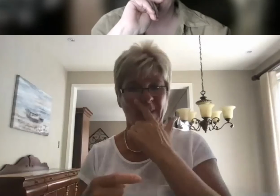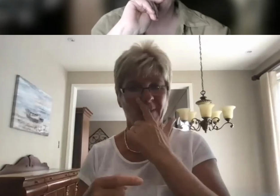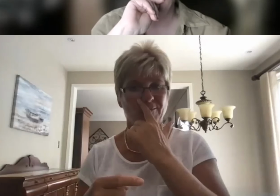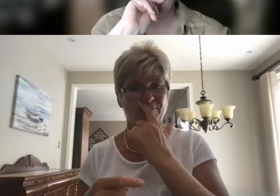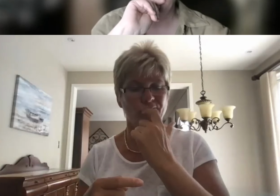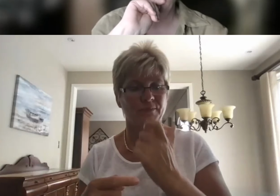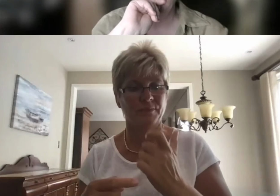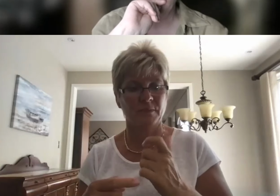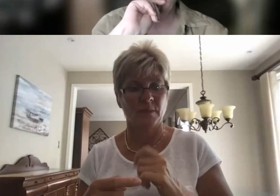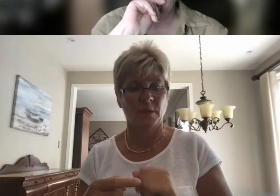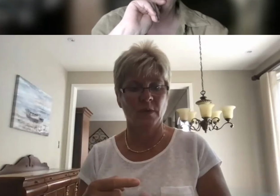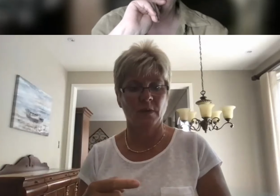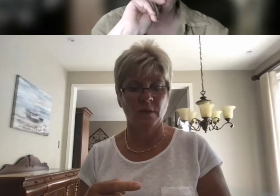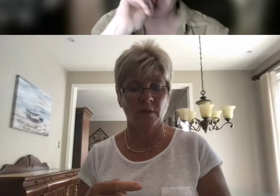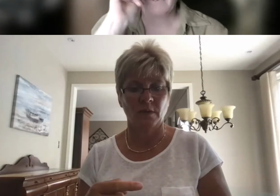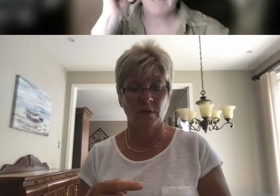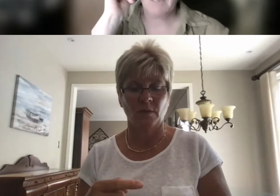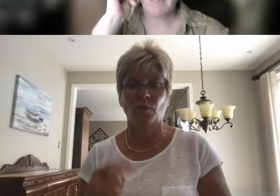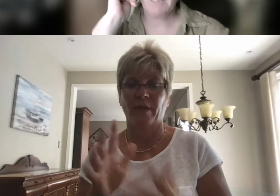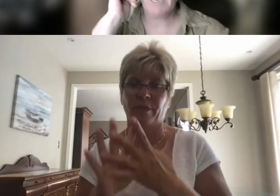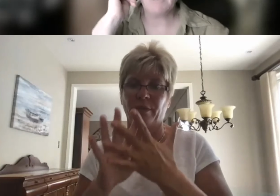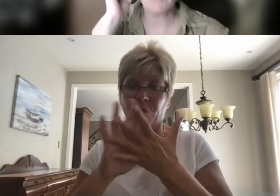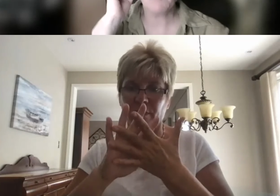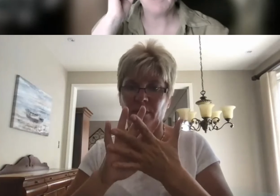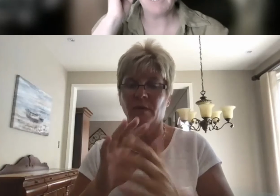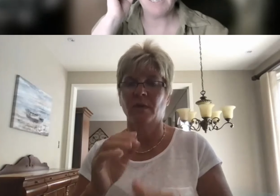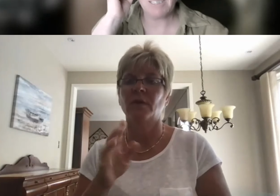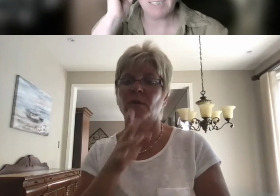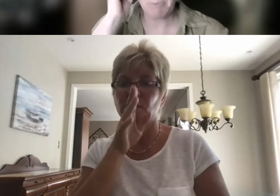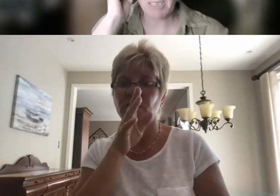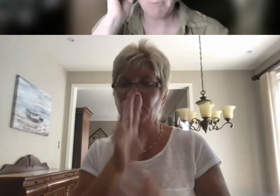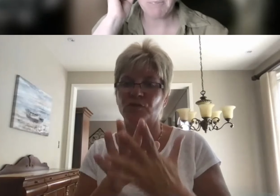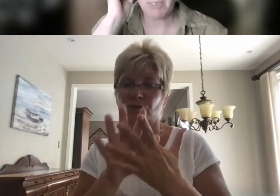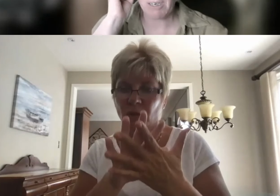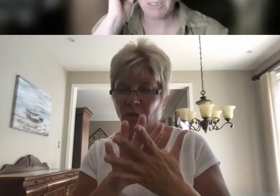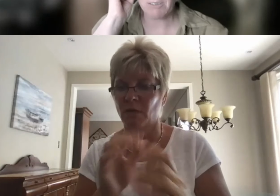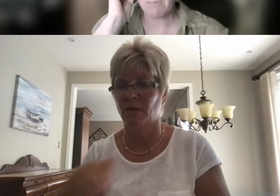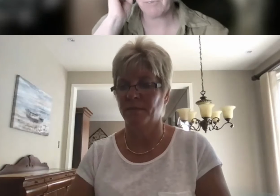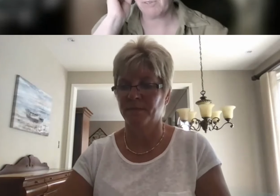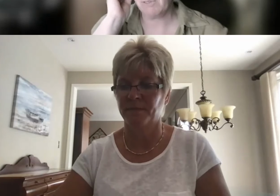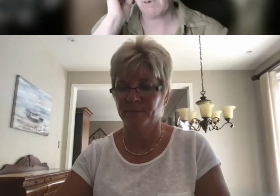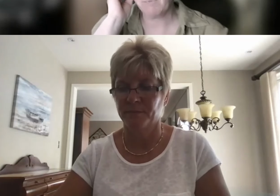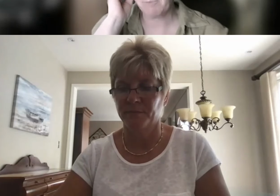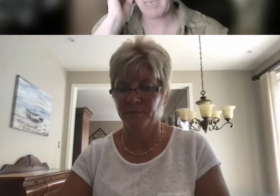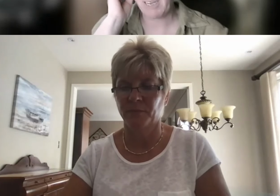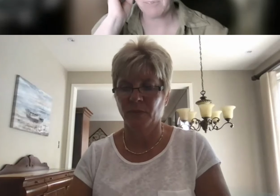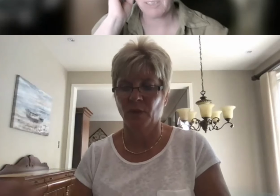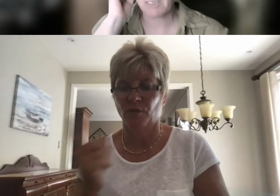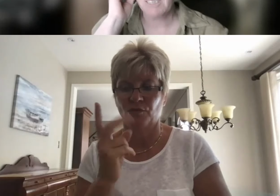like with our speech you. Jutta Treviranus: Yeah, so it'll become even harder the further you are from the average.